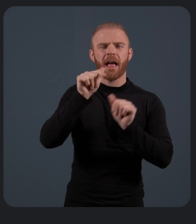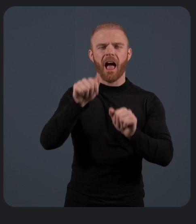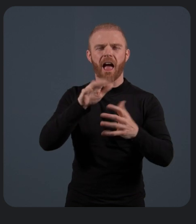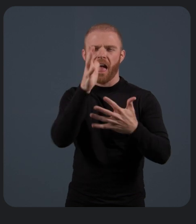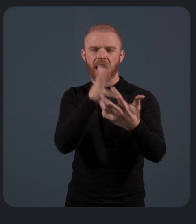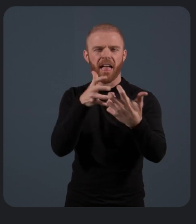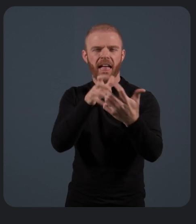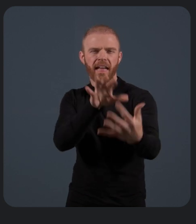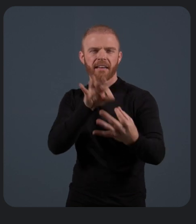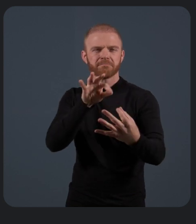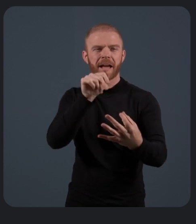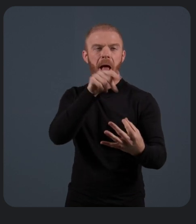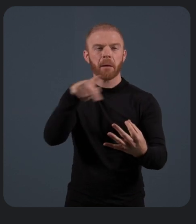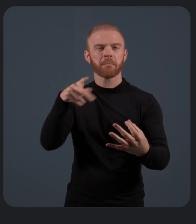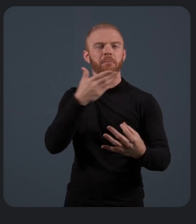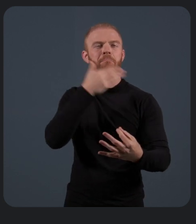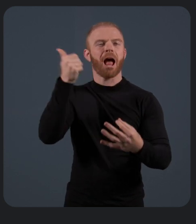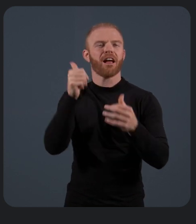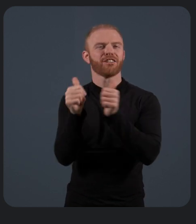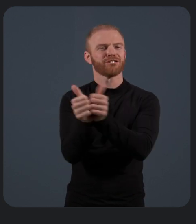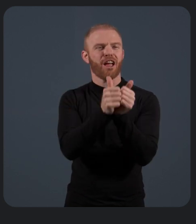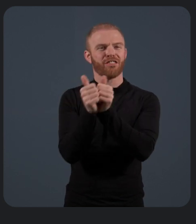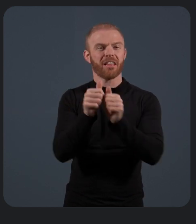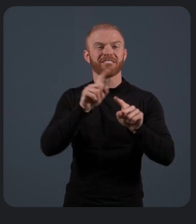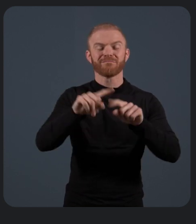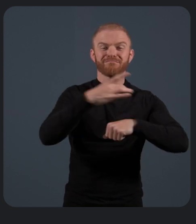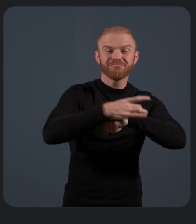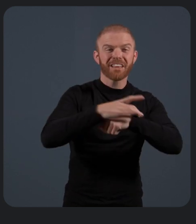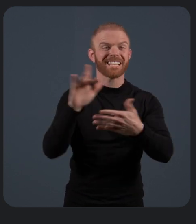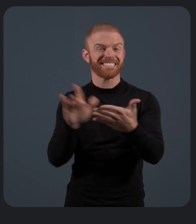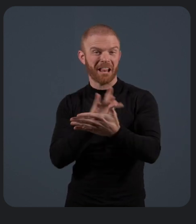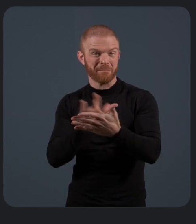to work better together across Wear OS and tablets.